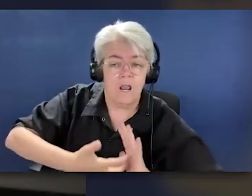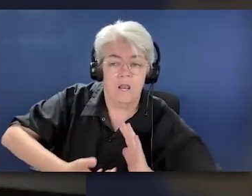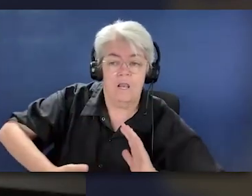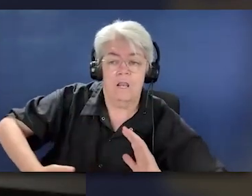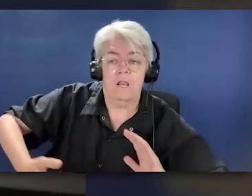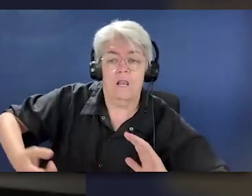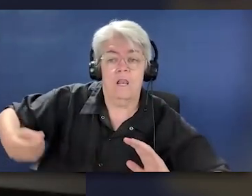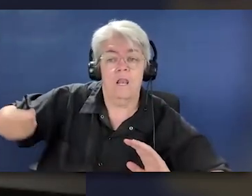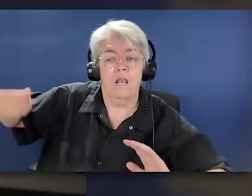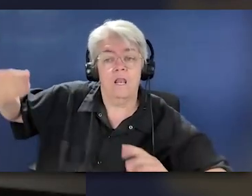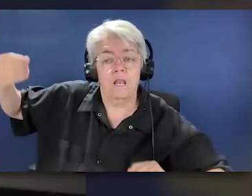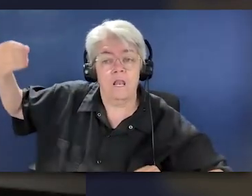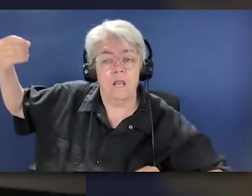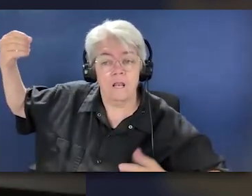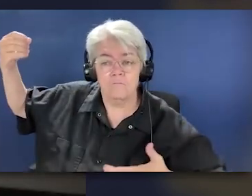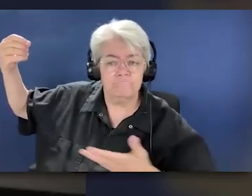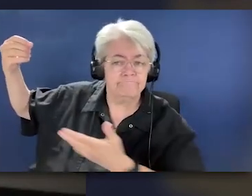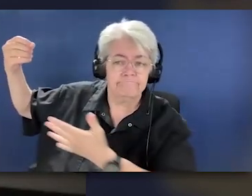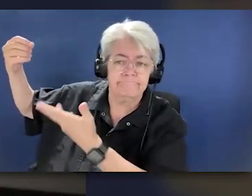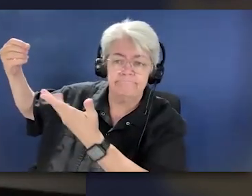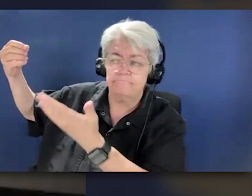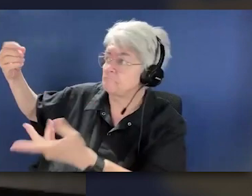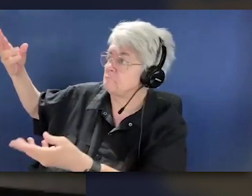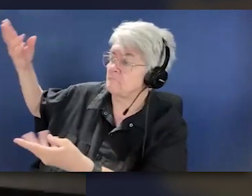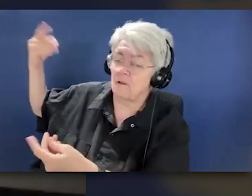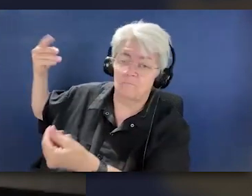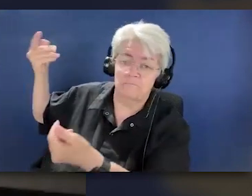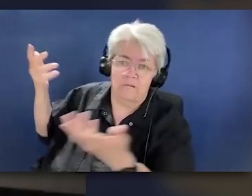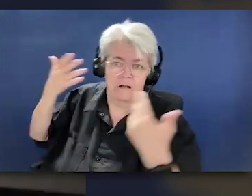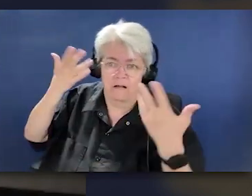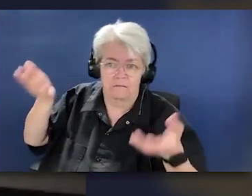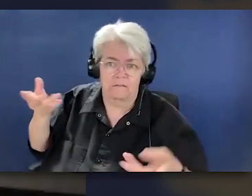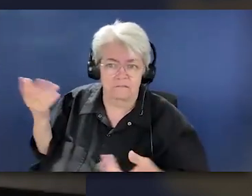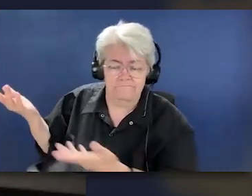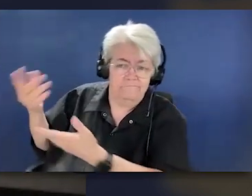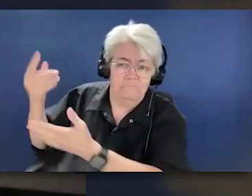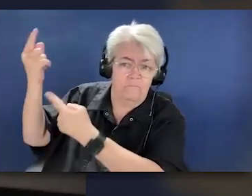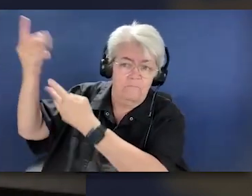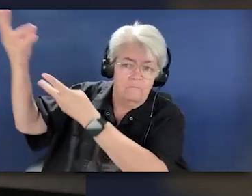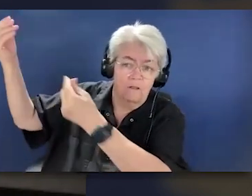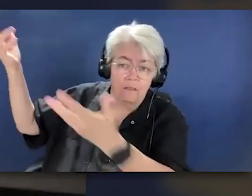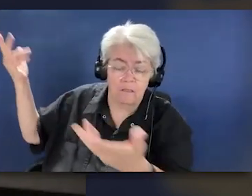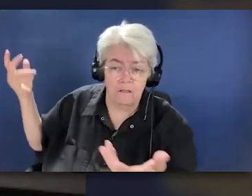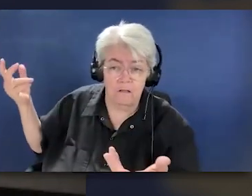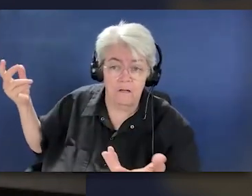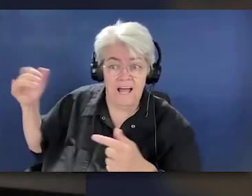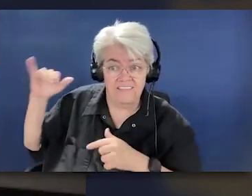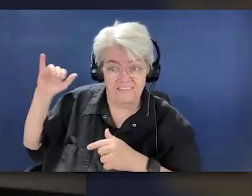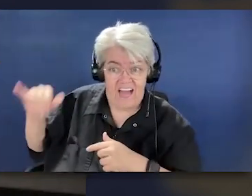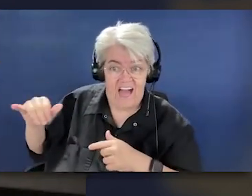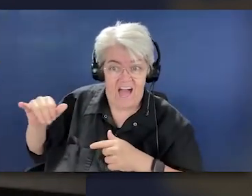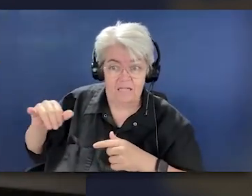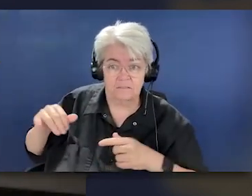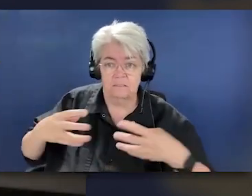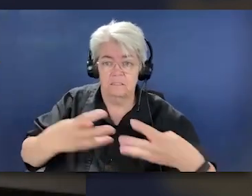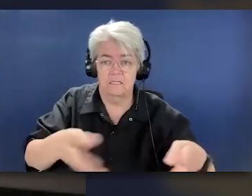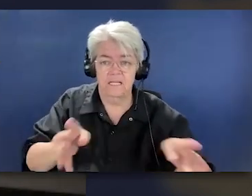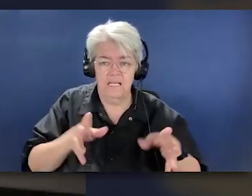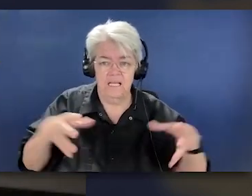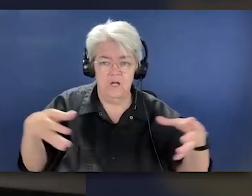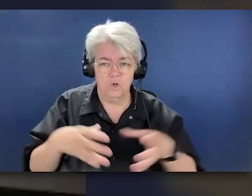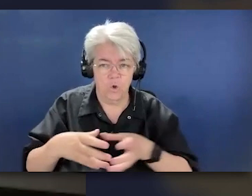I don’t know, somewhere. Those two things together, the enclosure and the extraction,